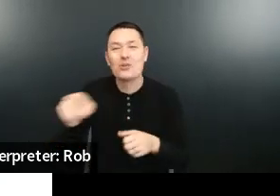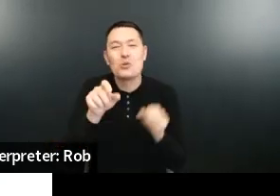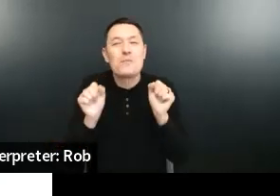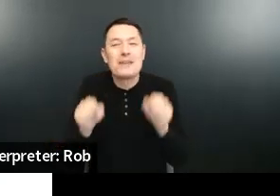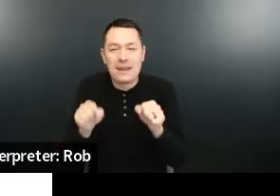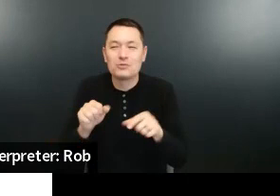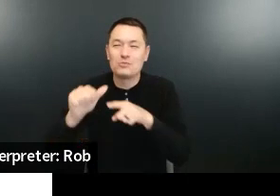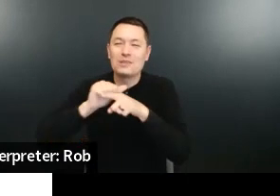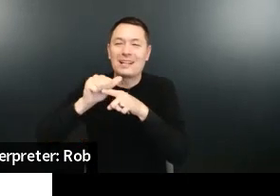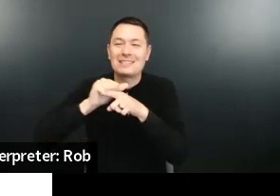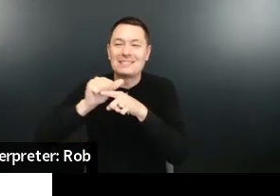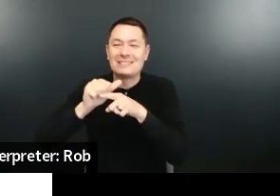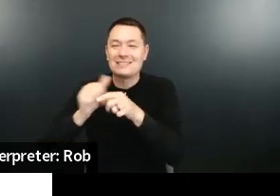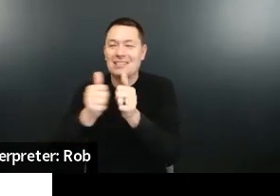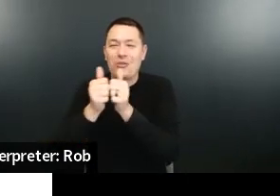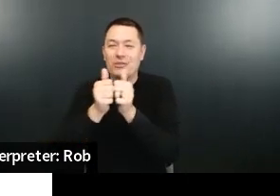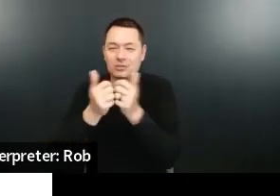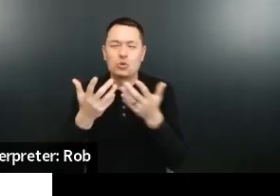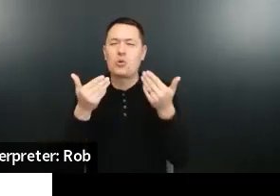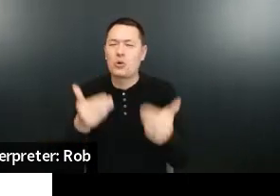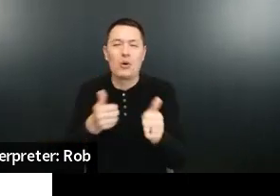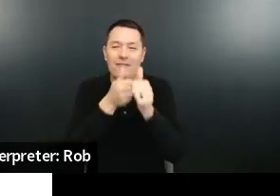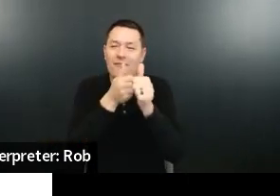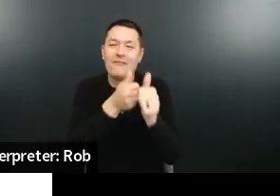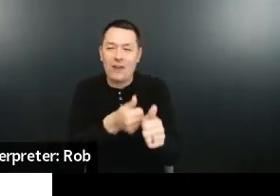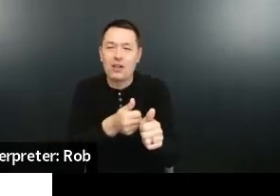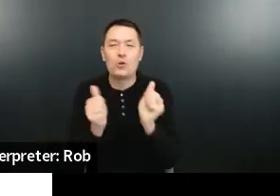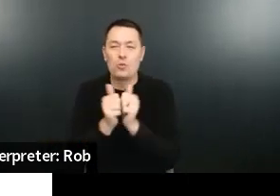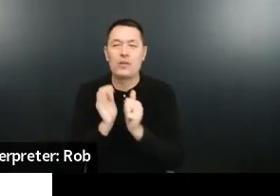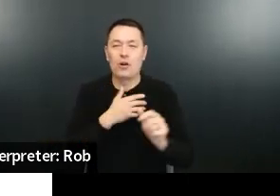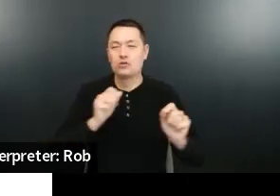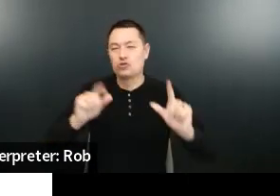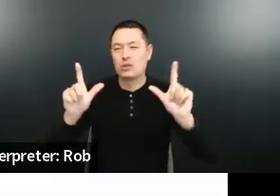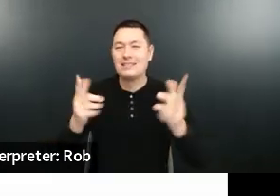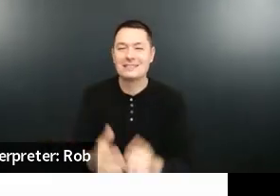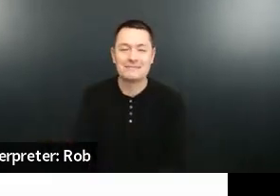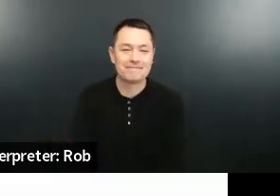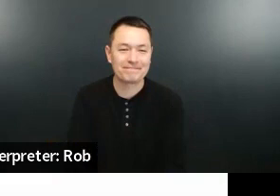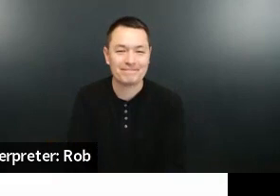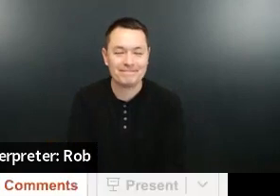So go ahead and follow along if you have multiple screens and steps, one second